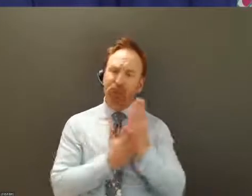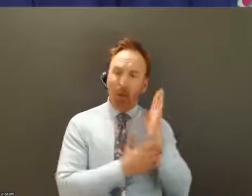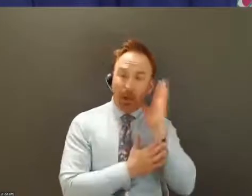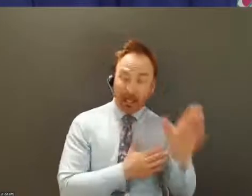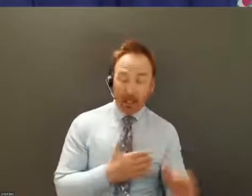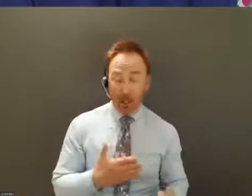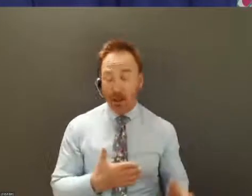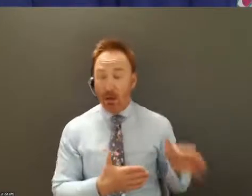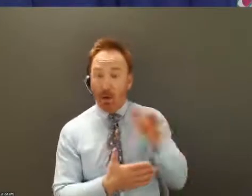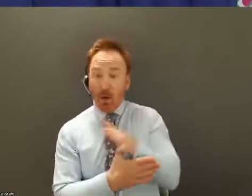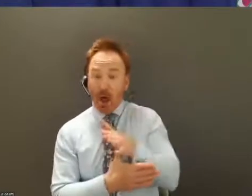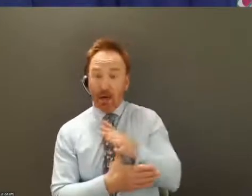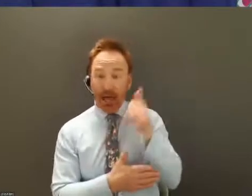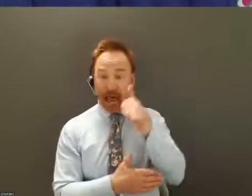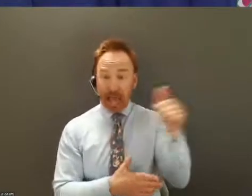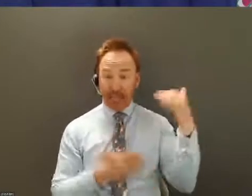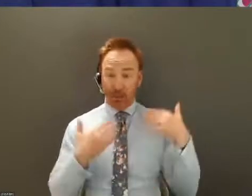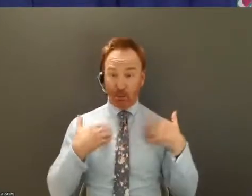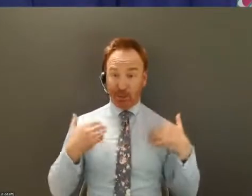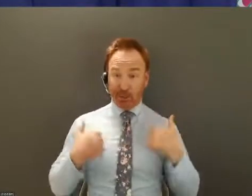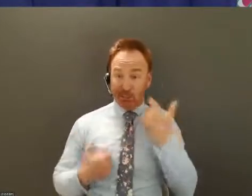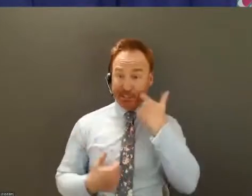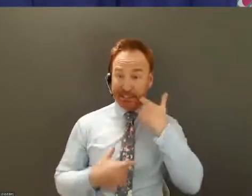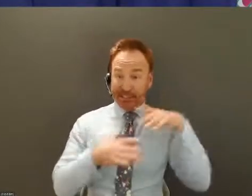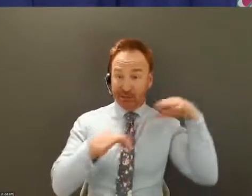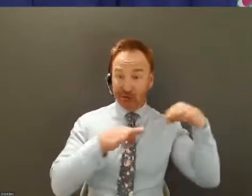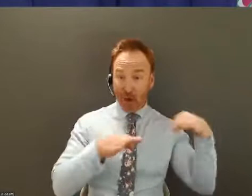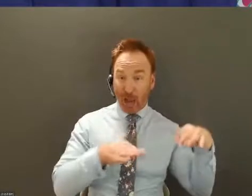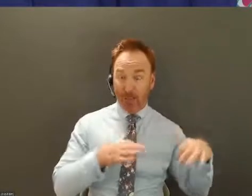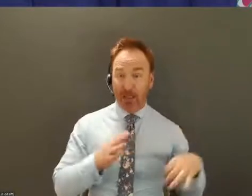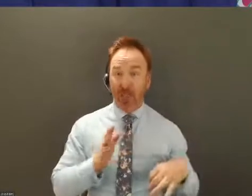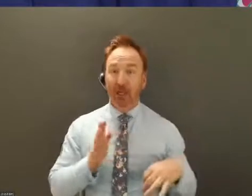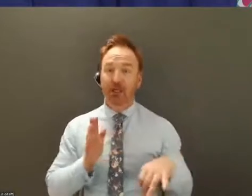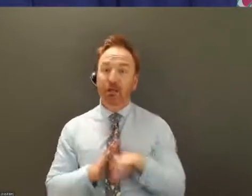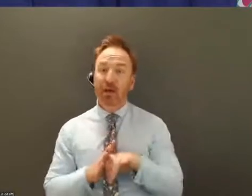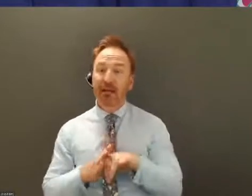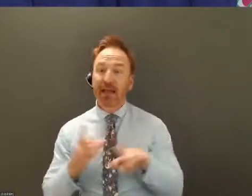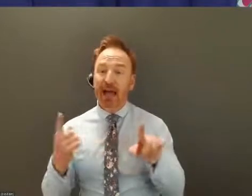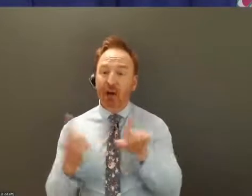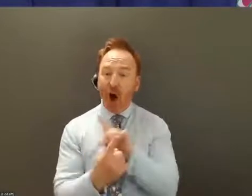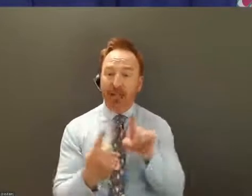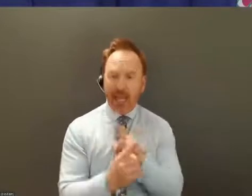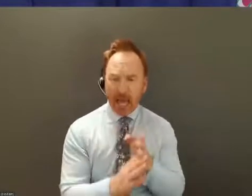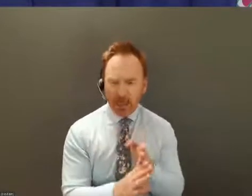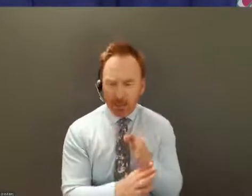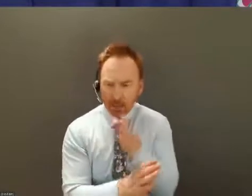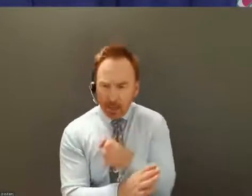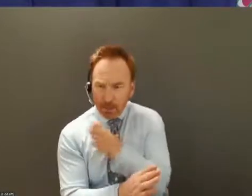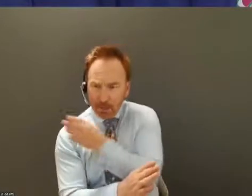fully vaccinated that have been affected is 8 percent and all